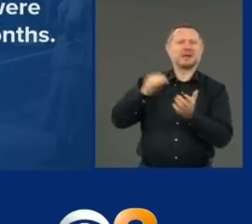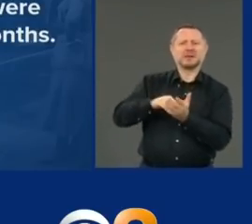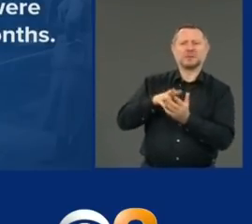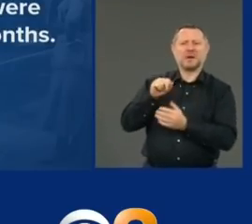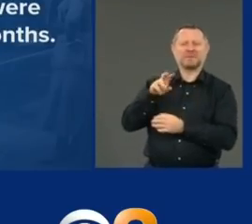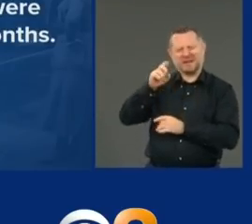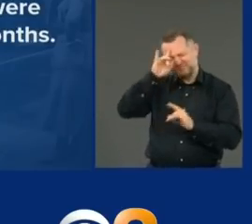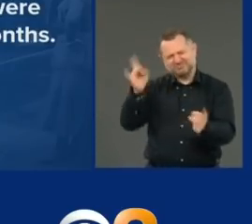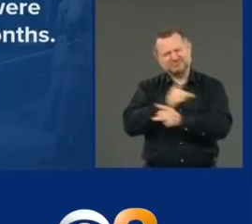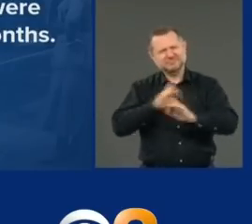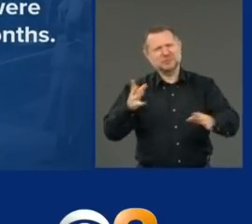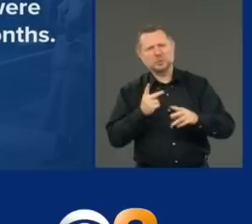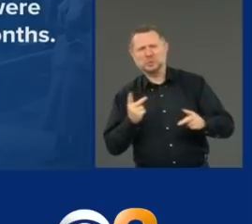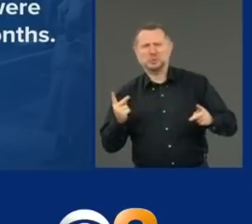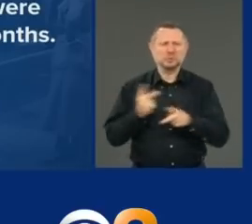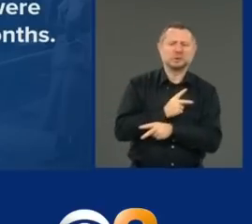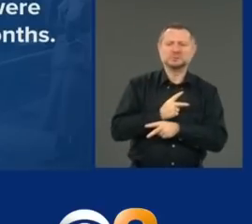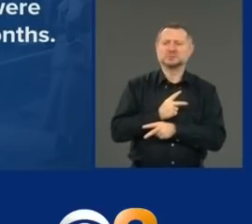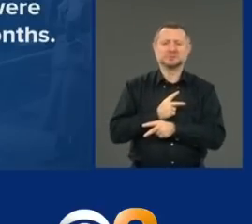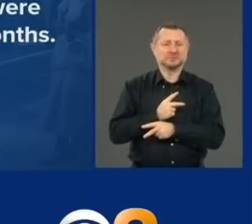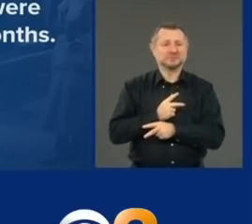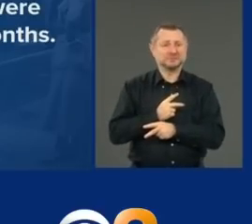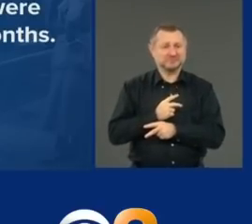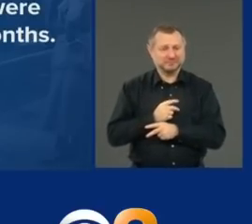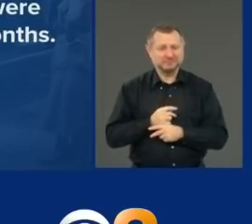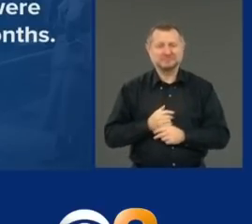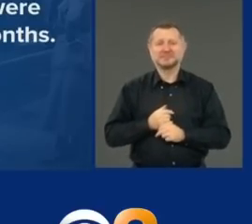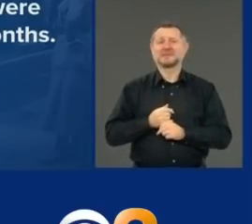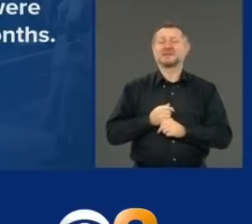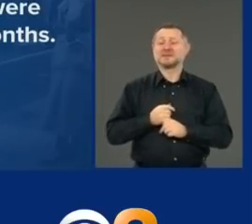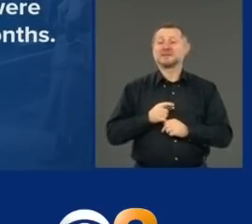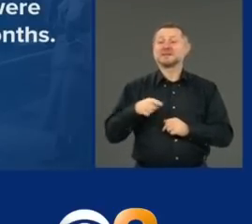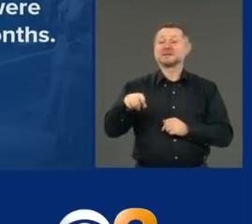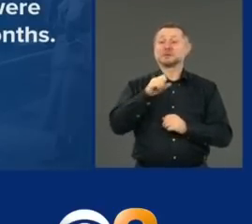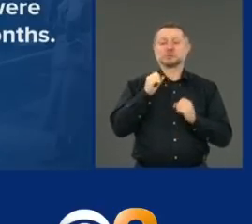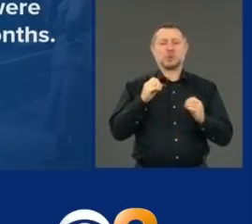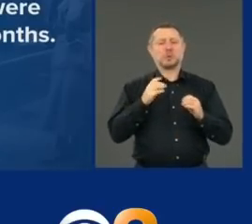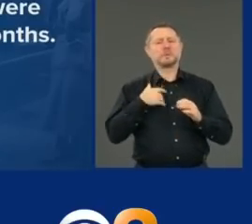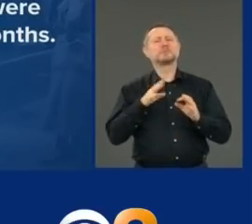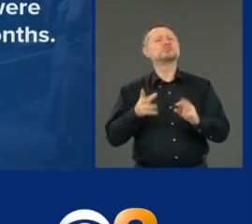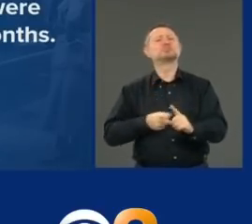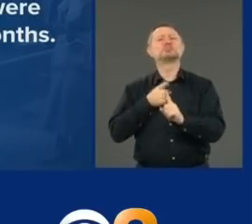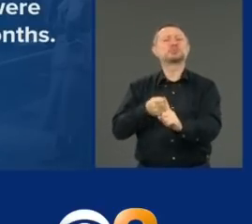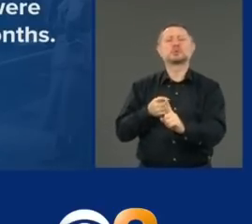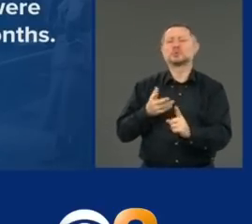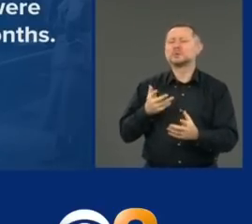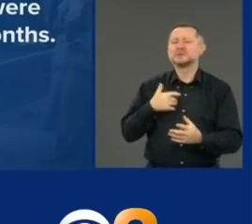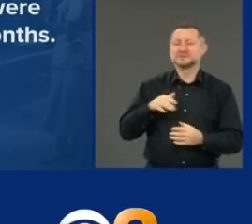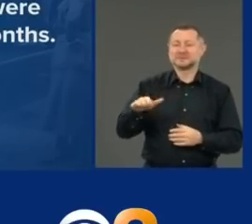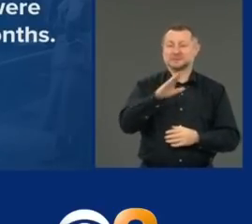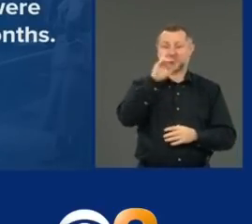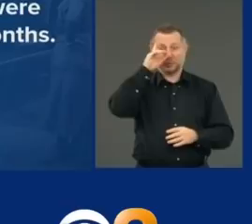IN AN UNCONTROLLED WAY, YOU CAN SEE THE VIRUS CAME BACK AND